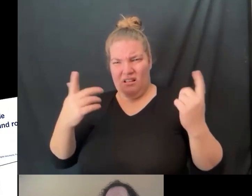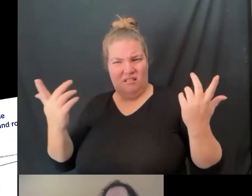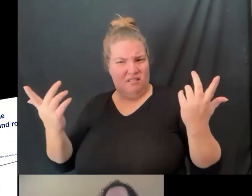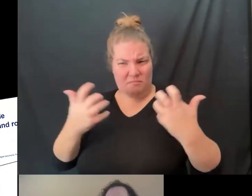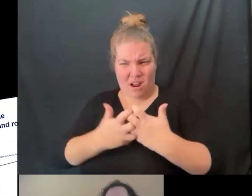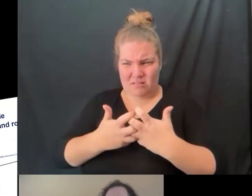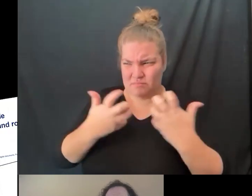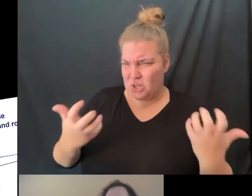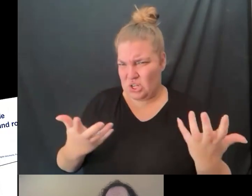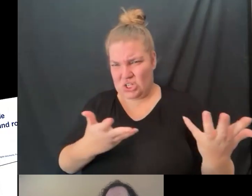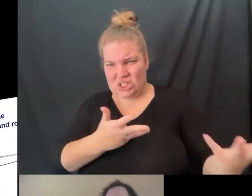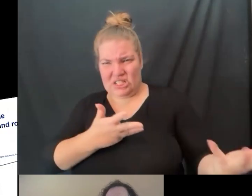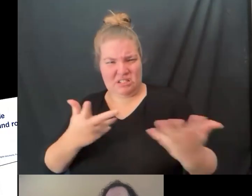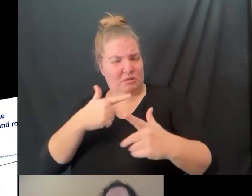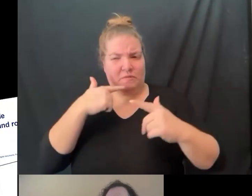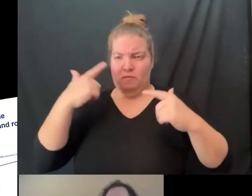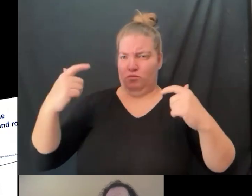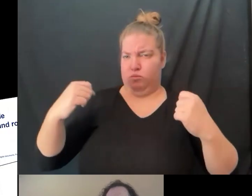This has led to many headaches and conversations.